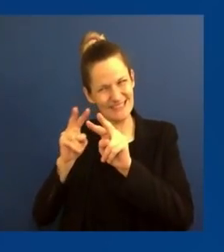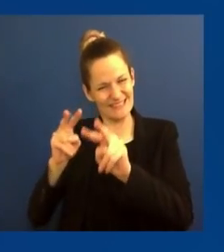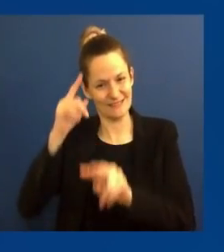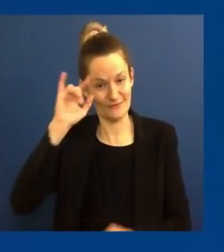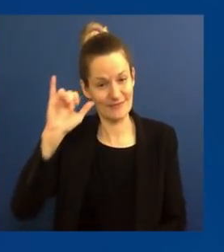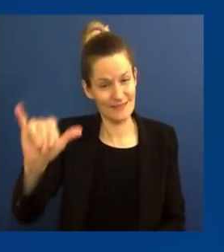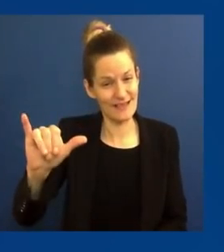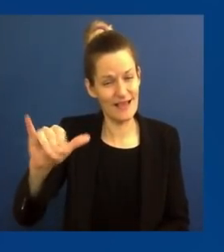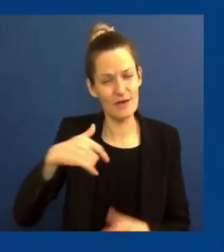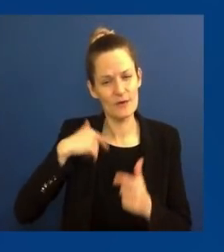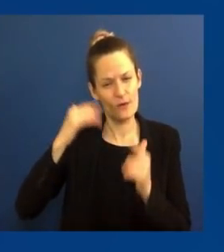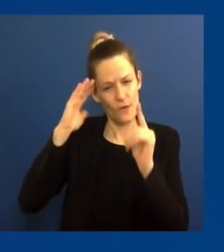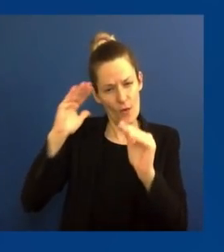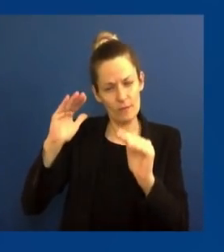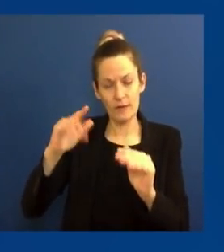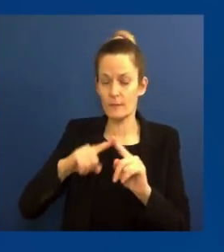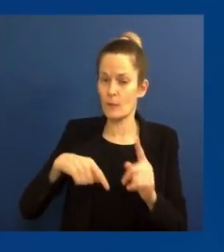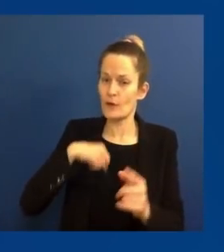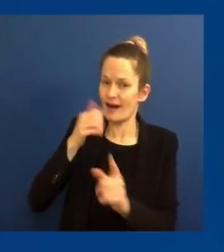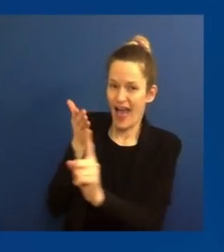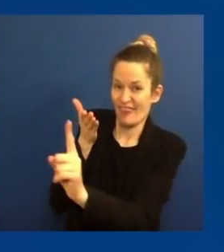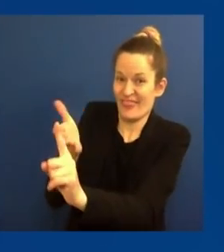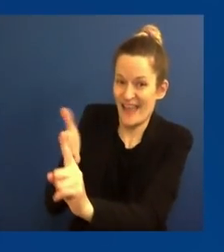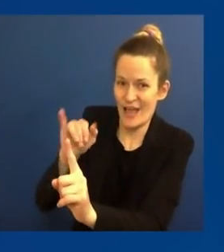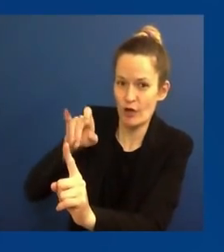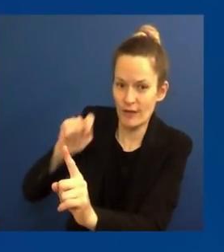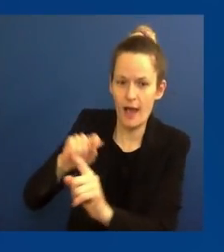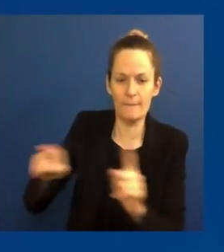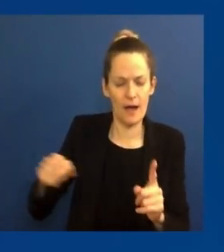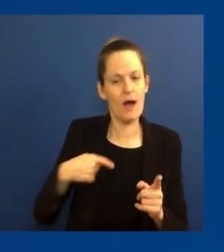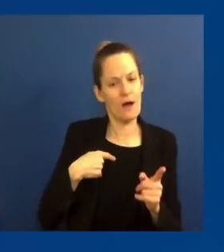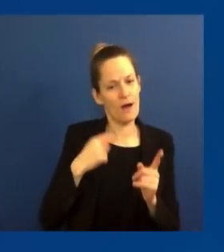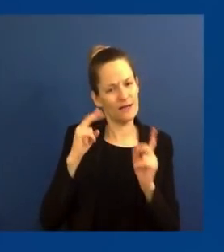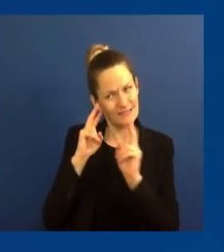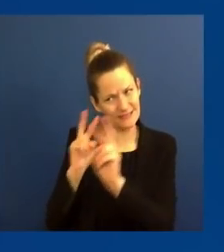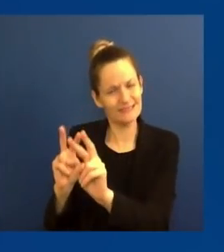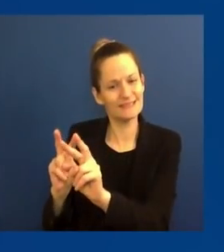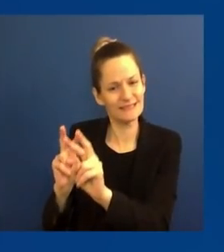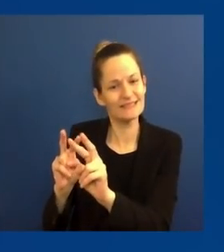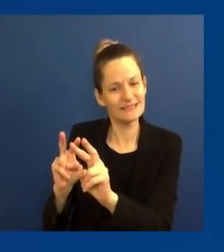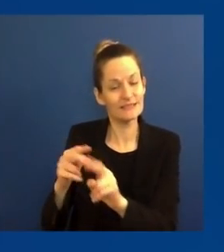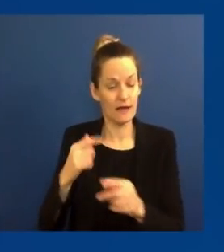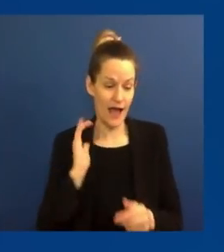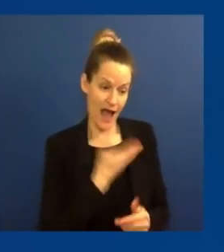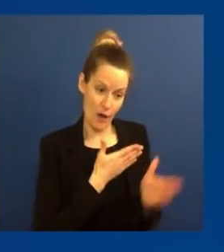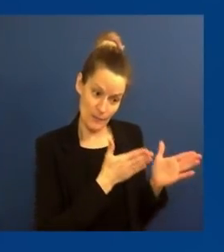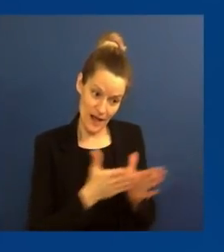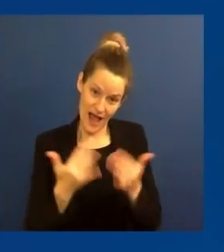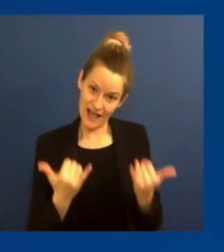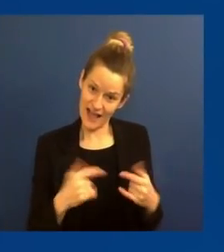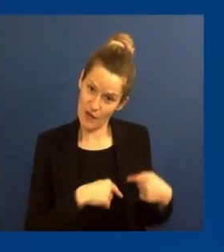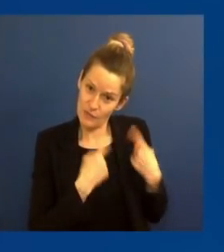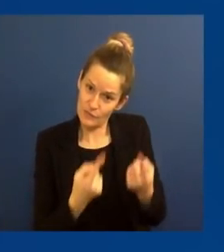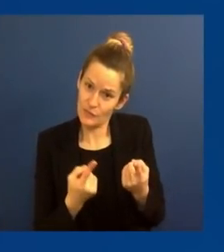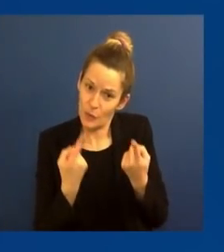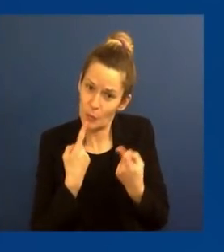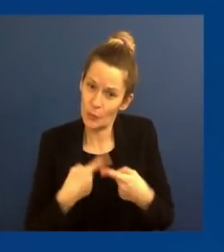but the President's COVID plan is clearly working. And we're confident we'll continue to make progress and get to where we all want to be.